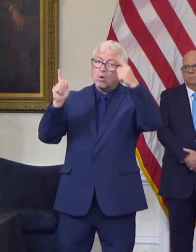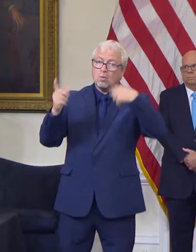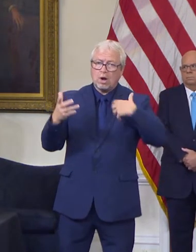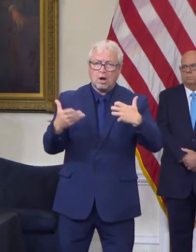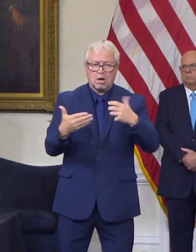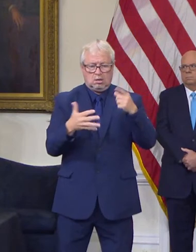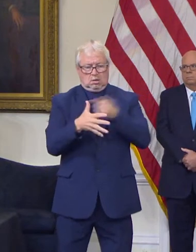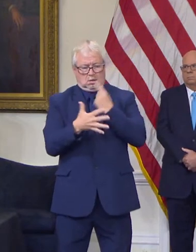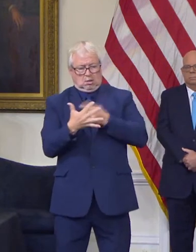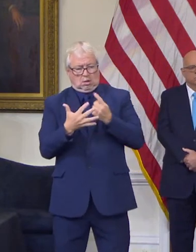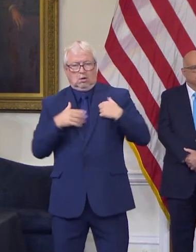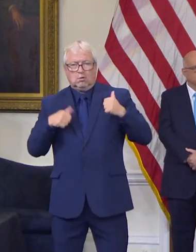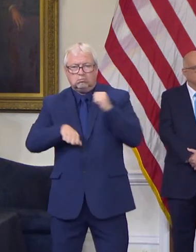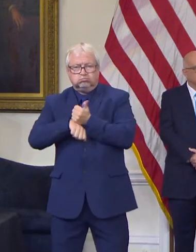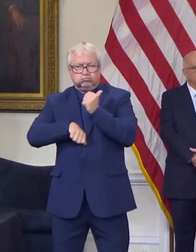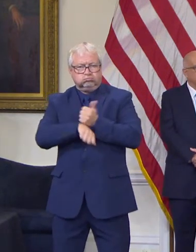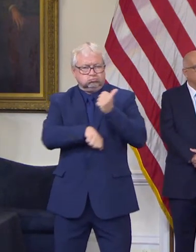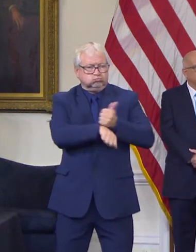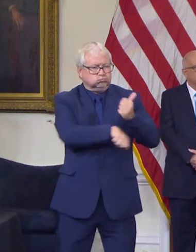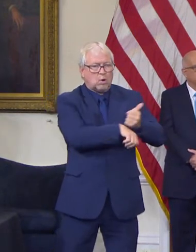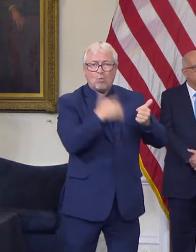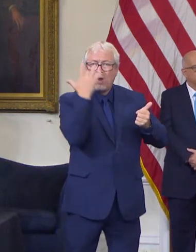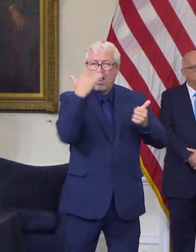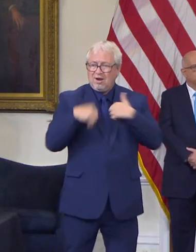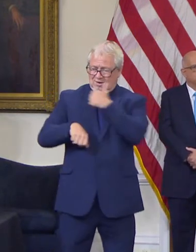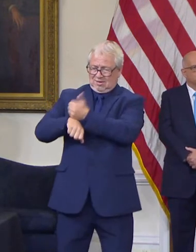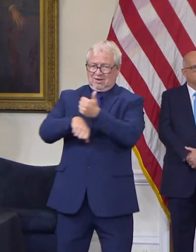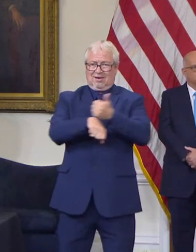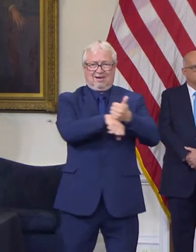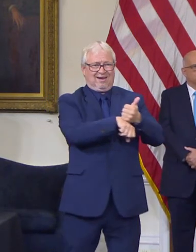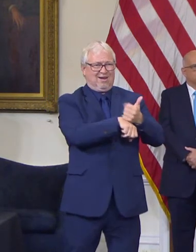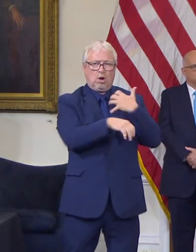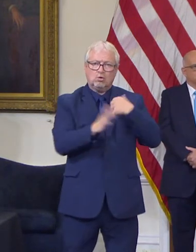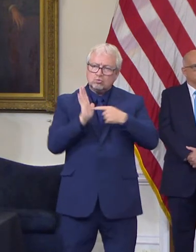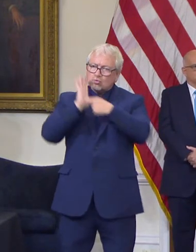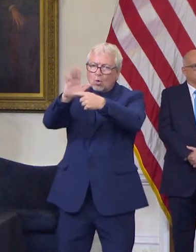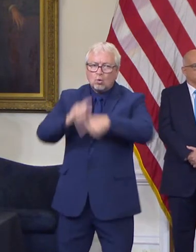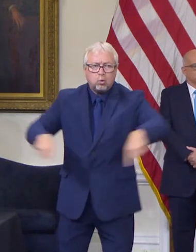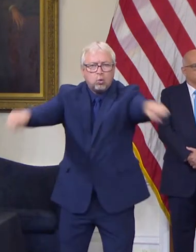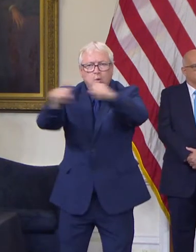All of this is one component of our robust communications plan to proactively encourage those who